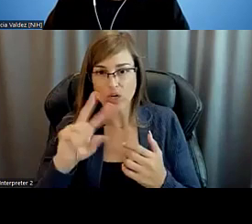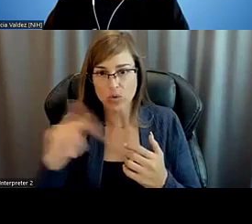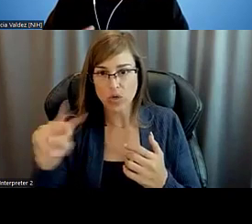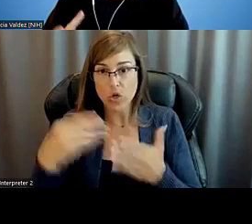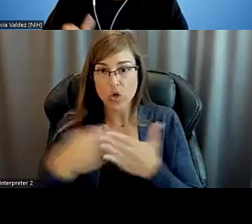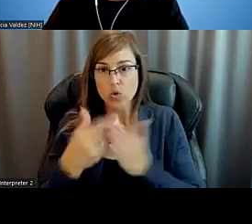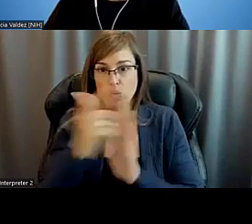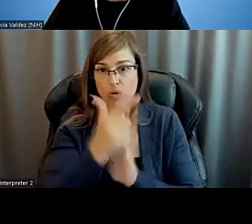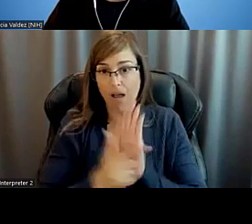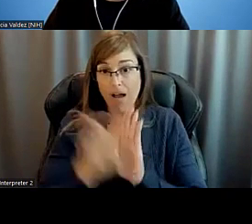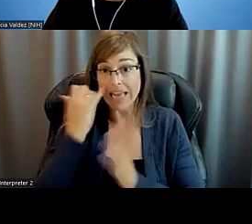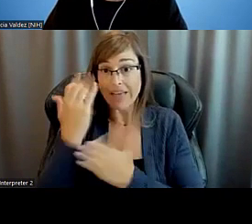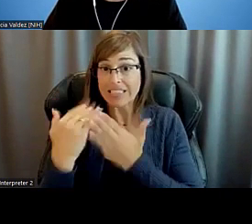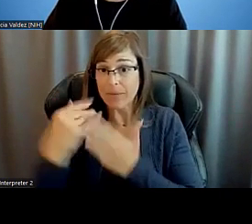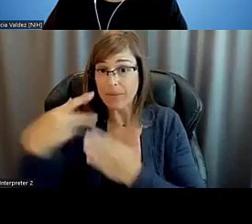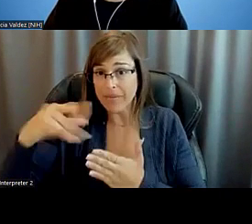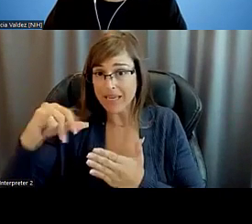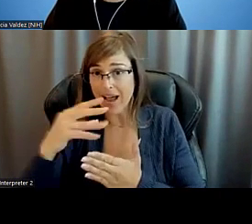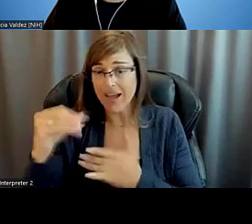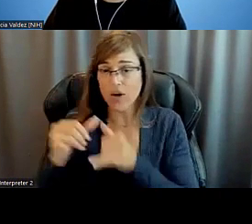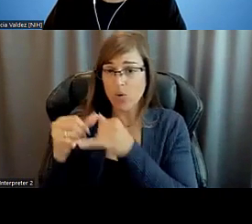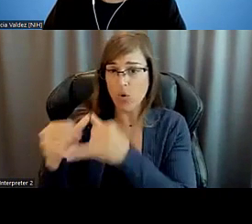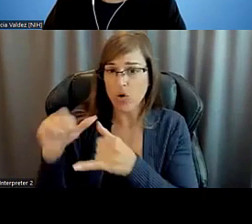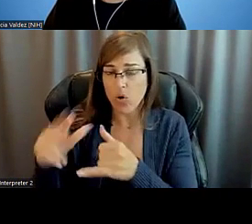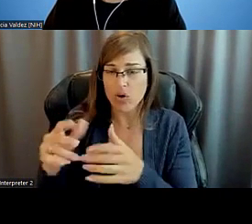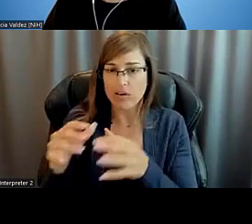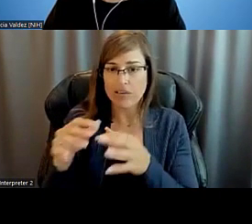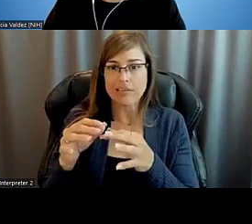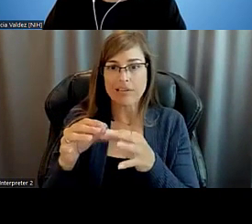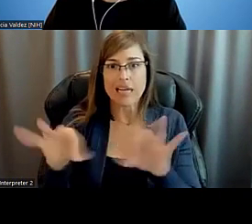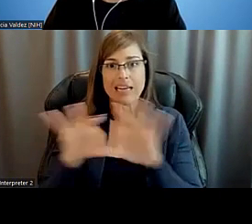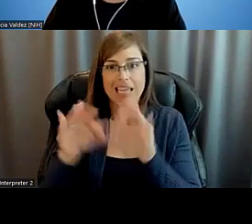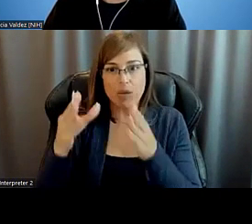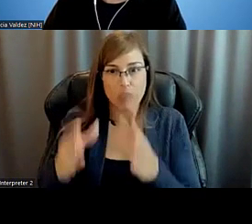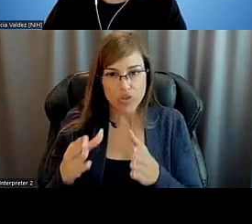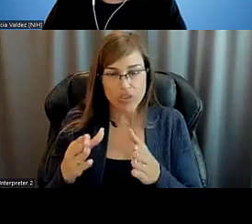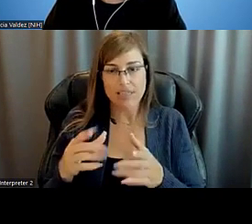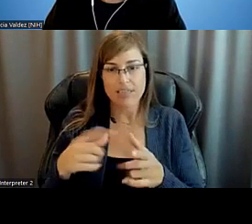someone who is a PI in an award or key person, key personnel on an award, named in the nearness of an award,